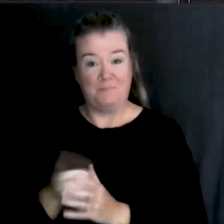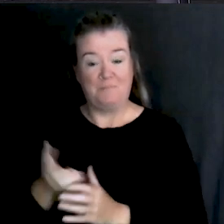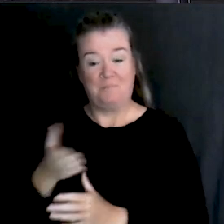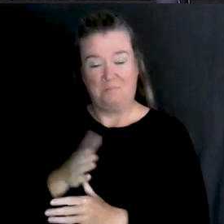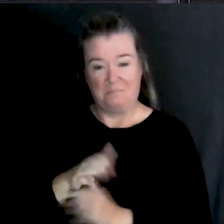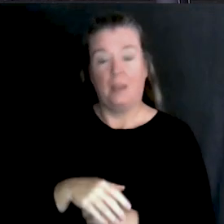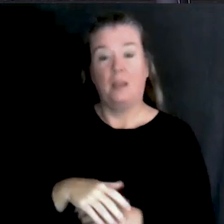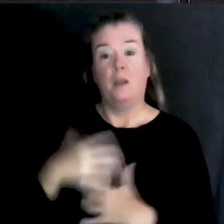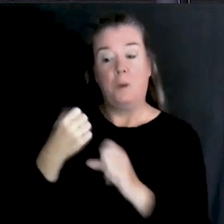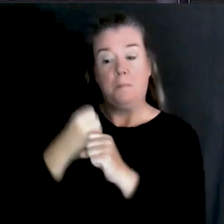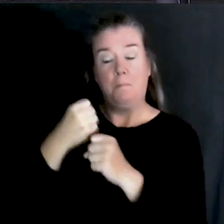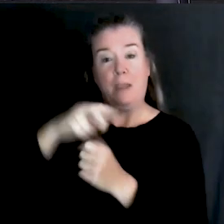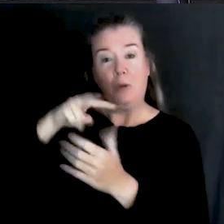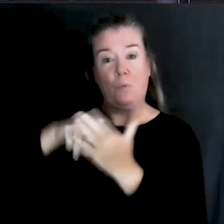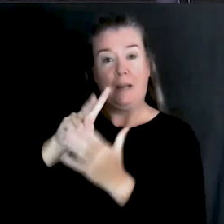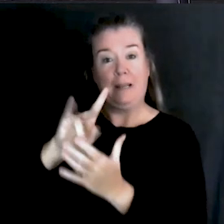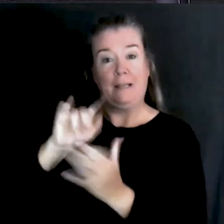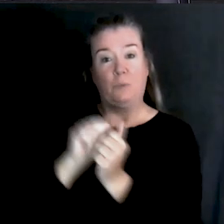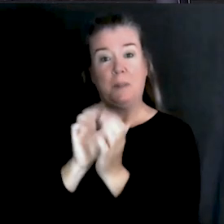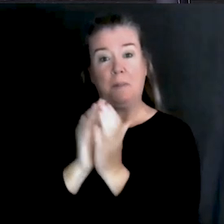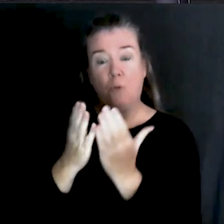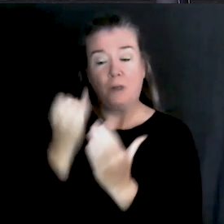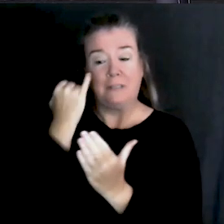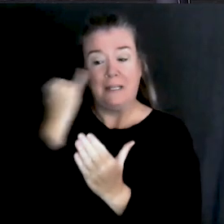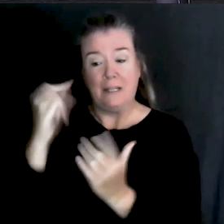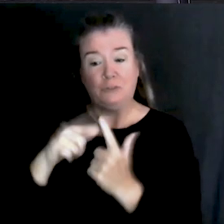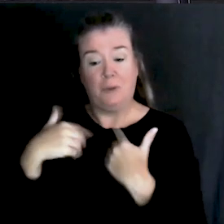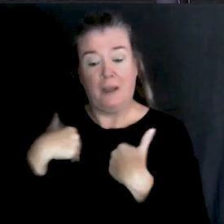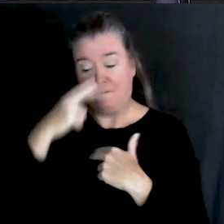AMANDA SCHNEIDER >> We created these reading kits with books and ideas for you to have fun